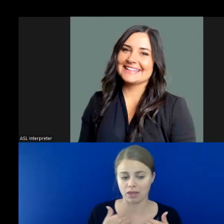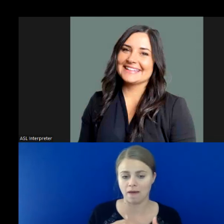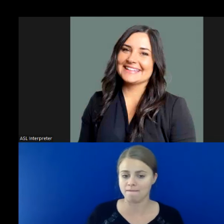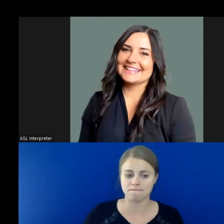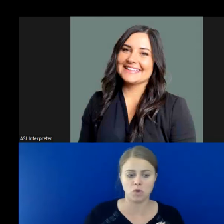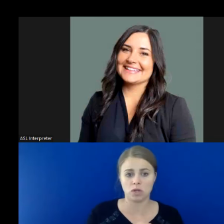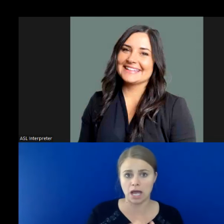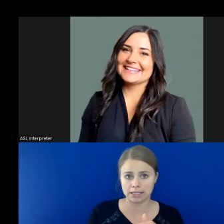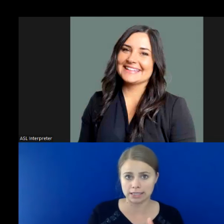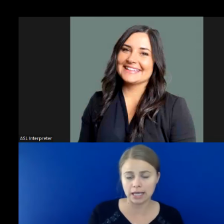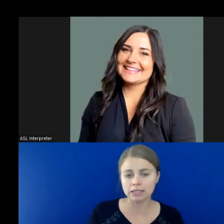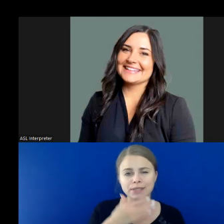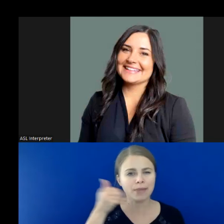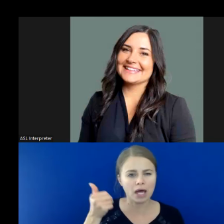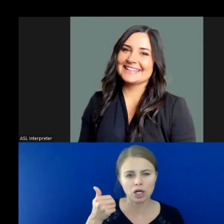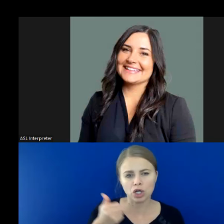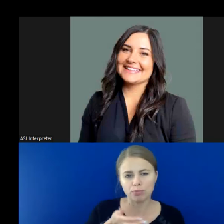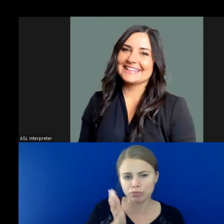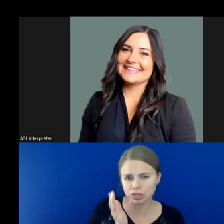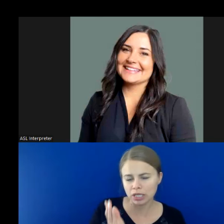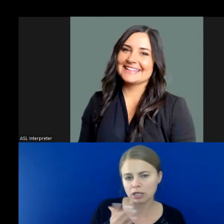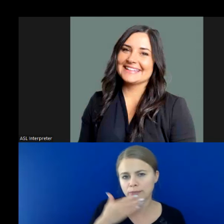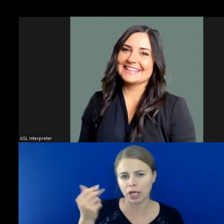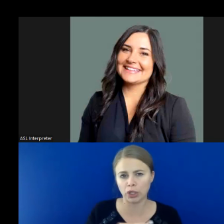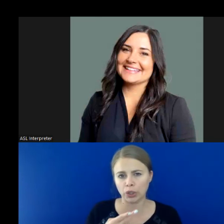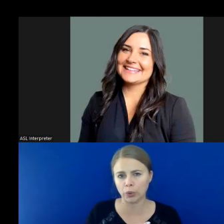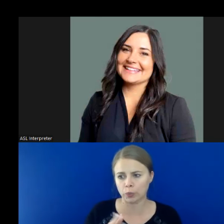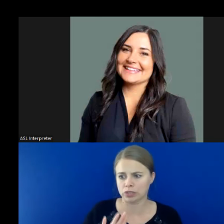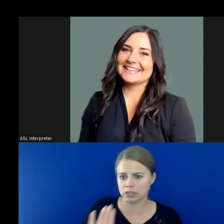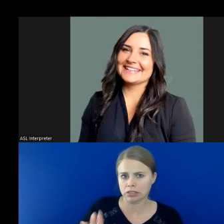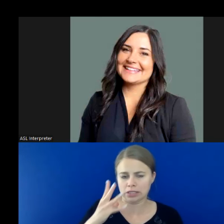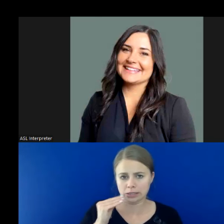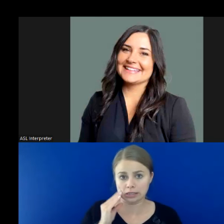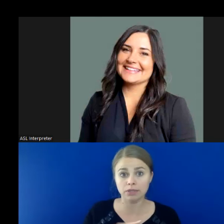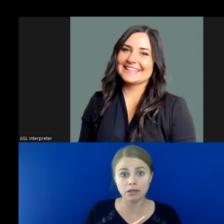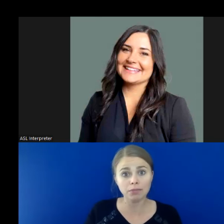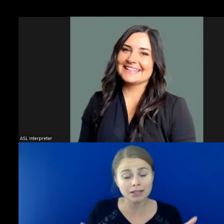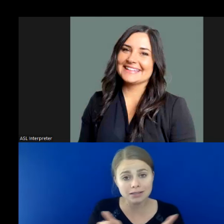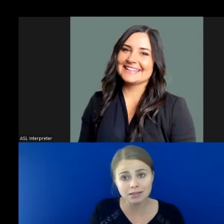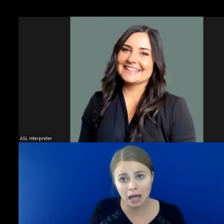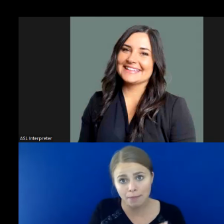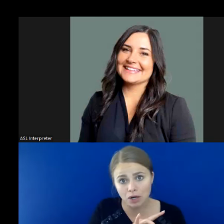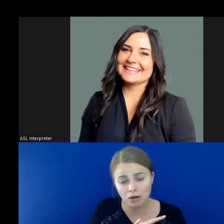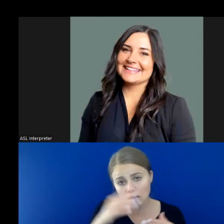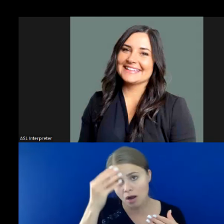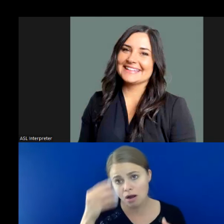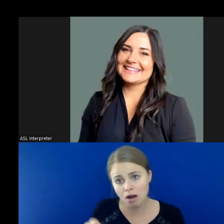You accomplish the same thing, but it wasn't as straightforward as watching a video without captions.